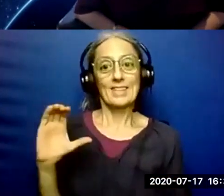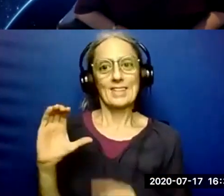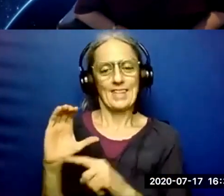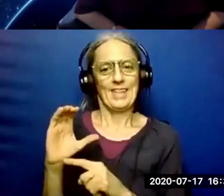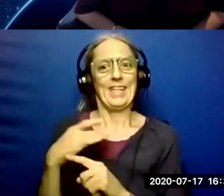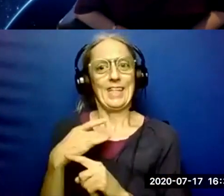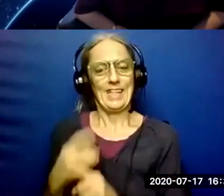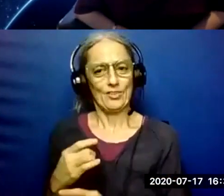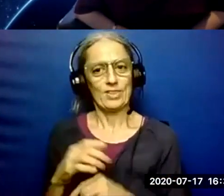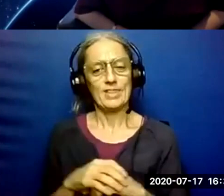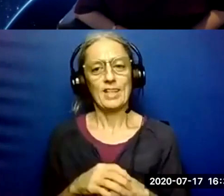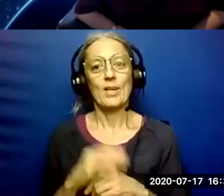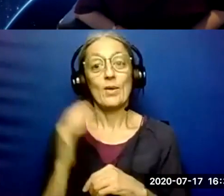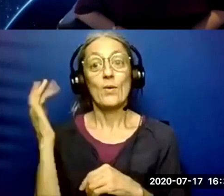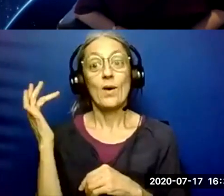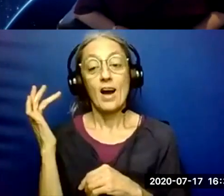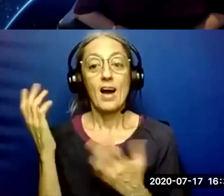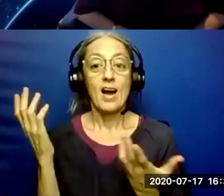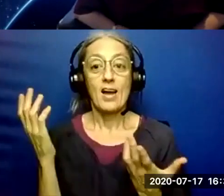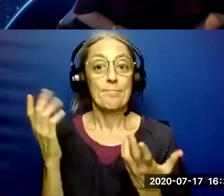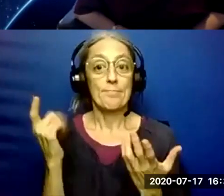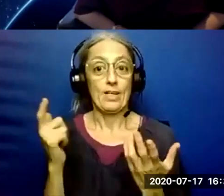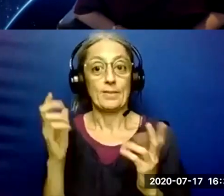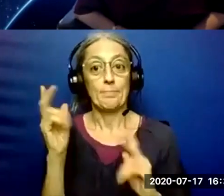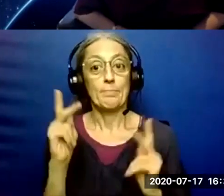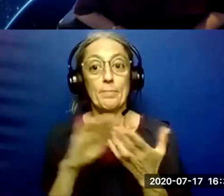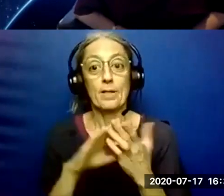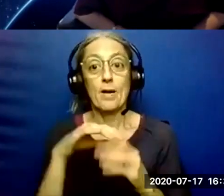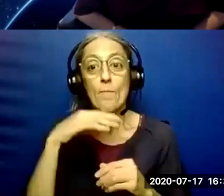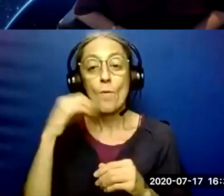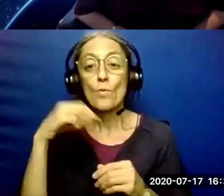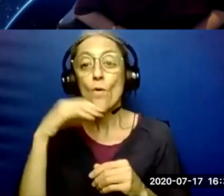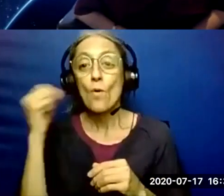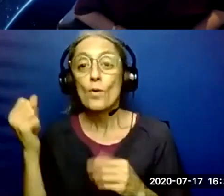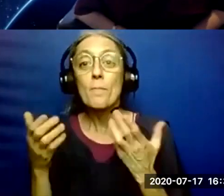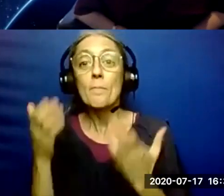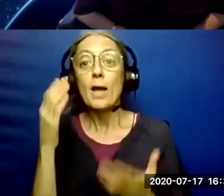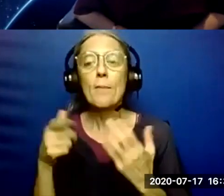get older, people may need different forms of technology.